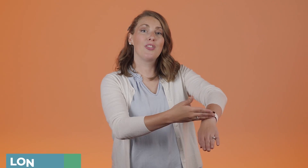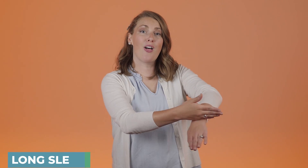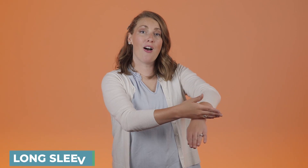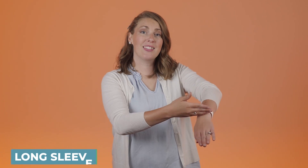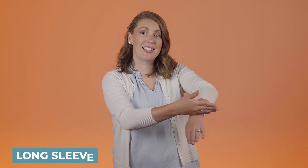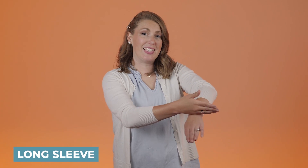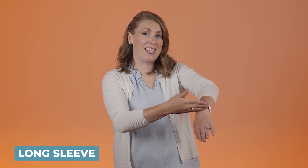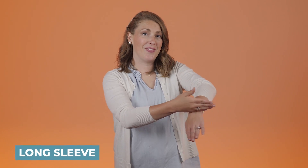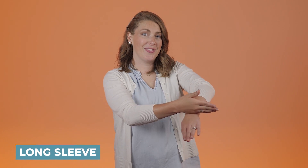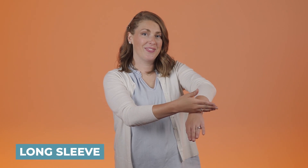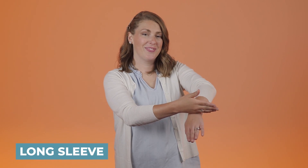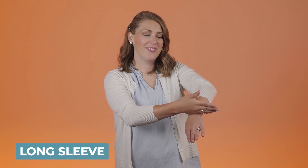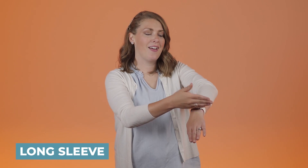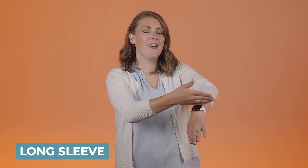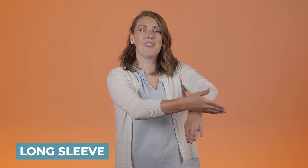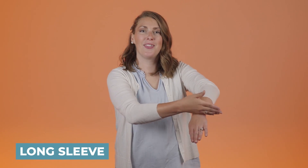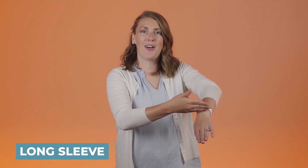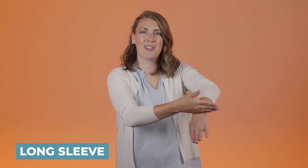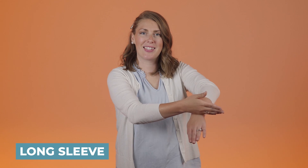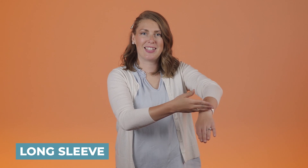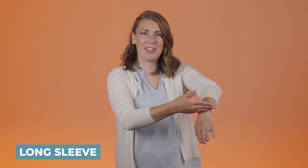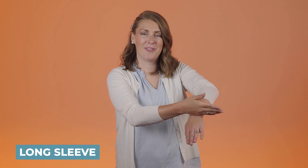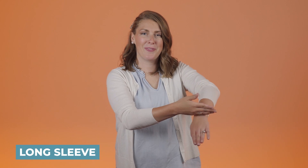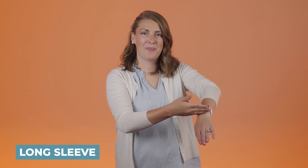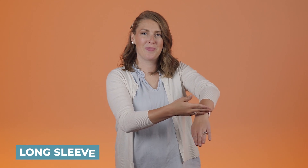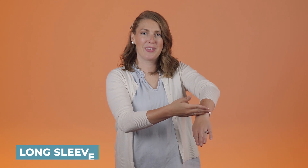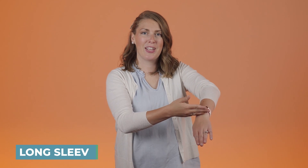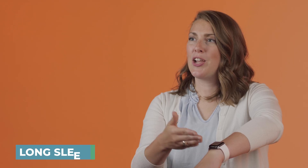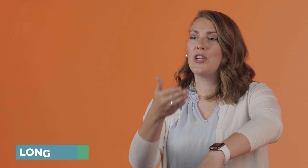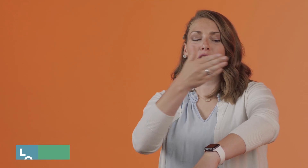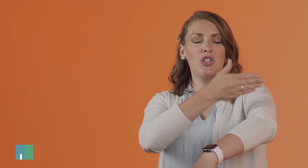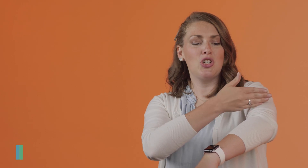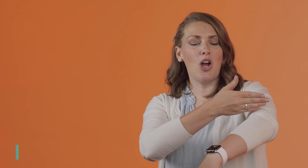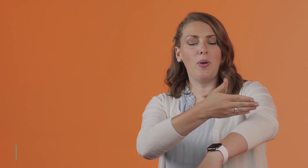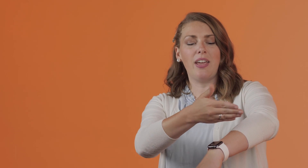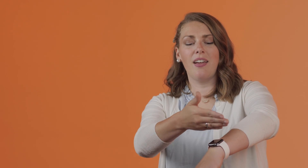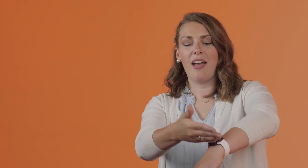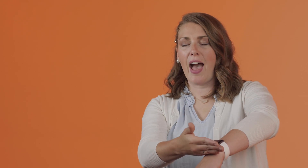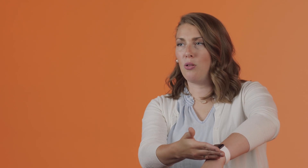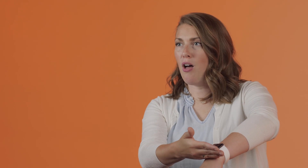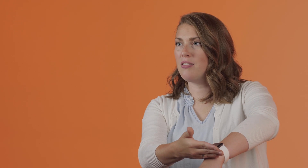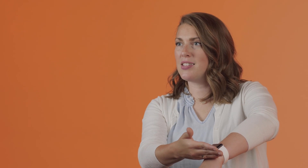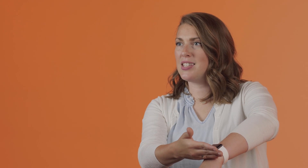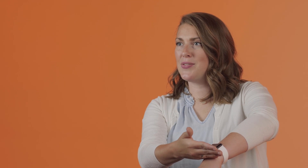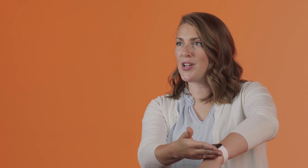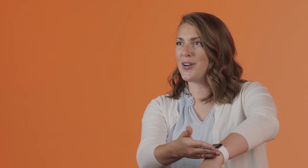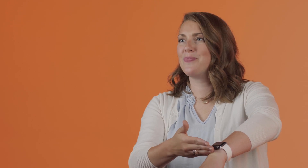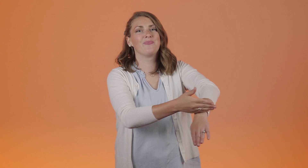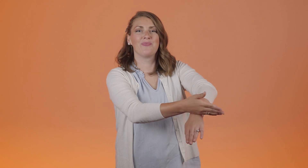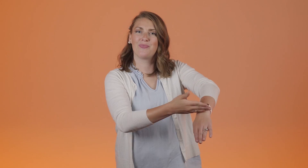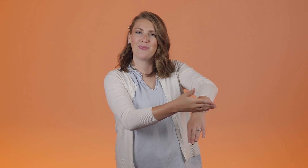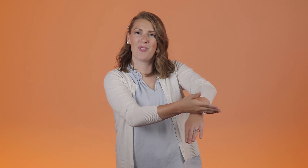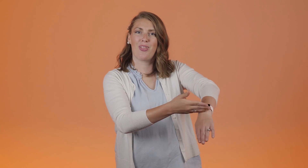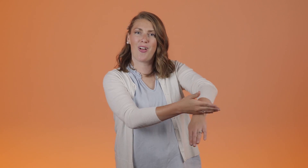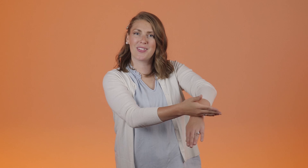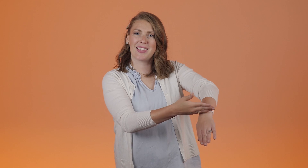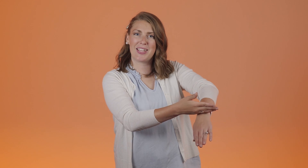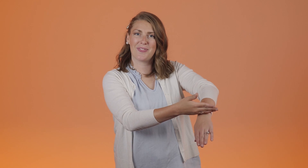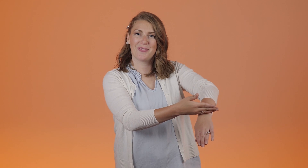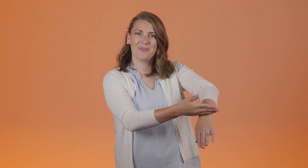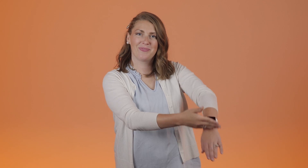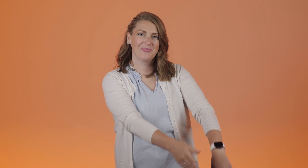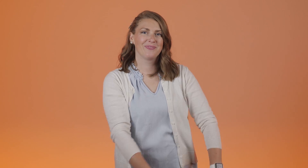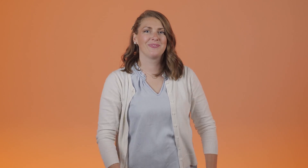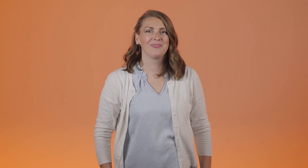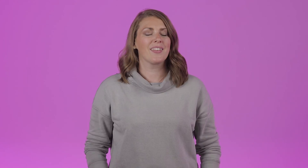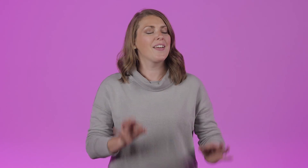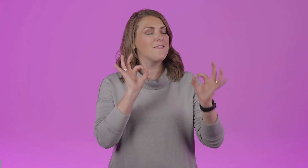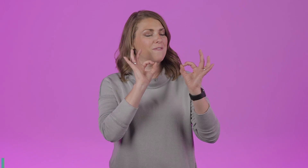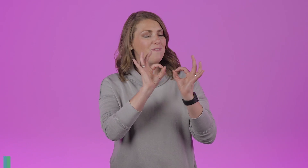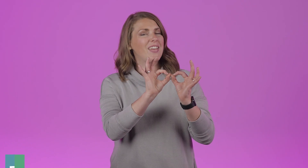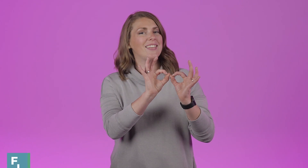'Long sleeve, long sleeve,' you're just showing how long the sleeves are 'long sleeve.' 'Fit,